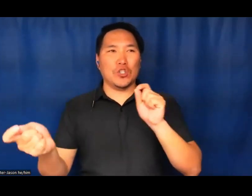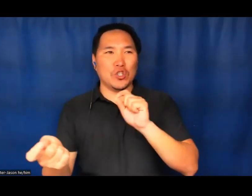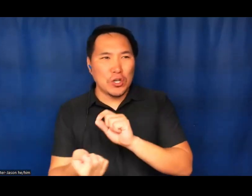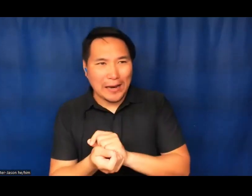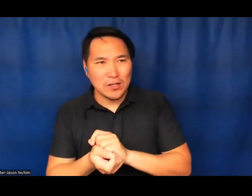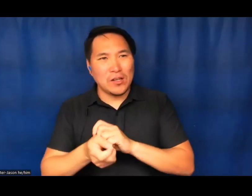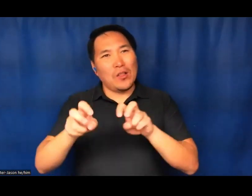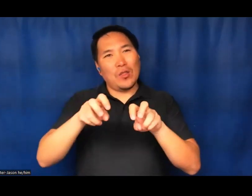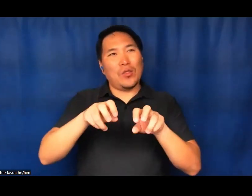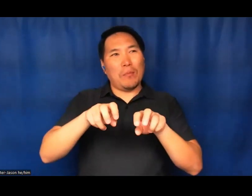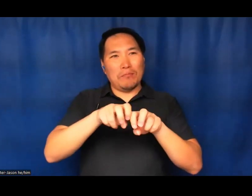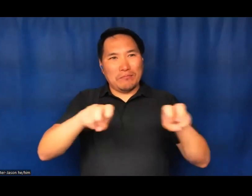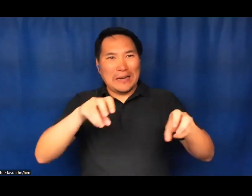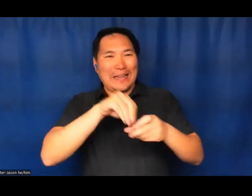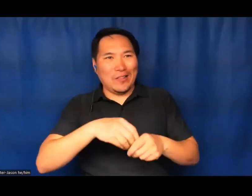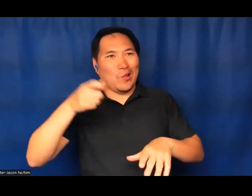in one way or another and including term limits.